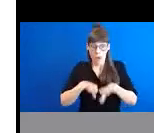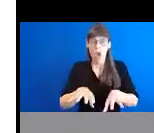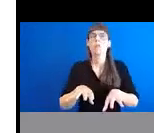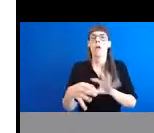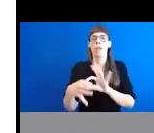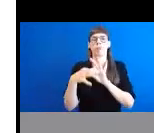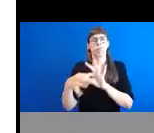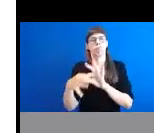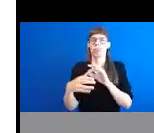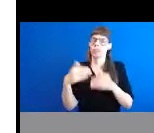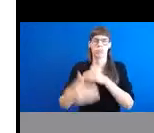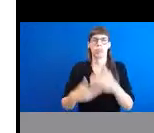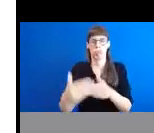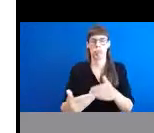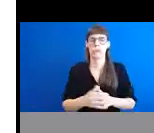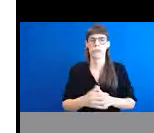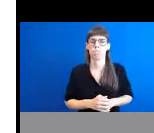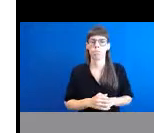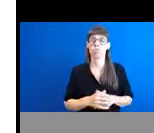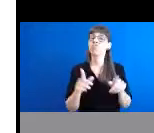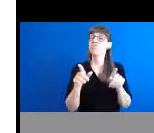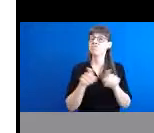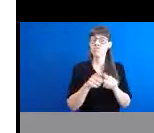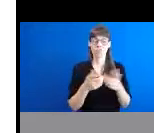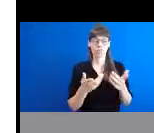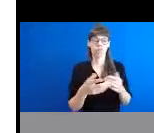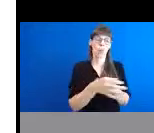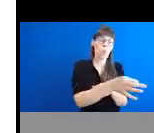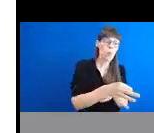existed before the pandemic and offered a good working